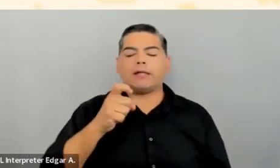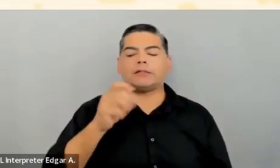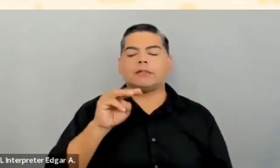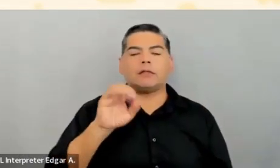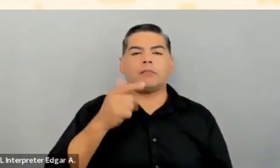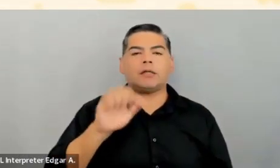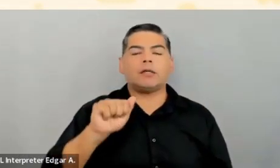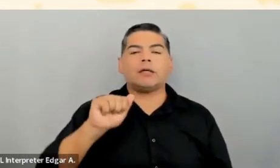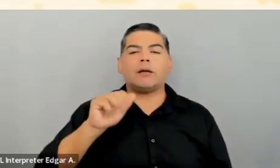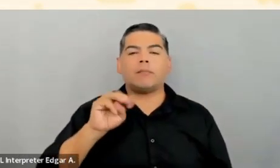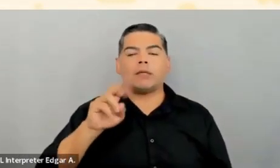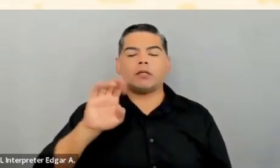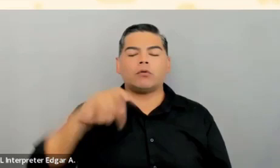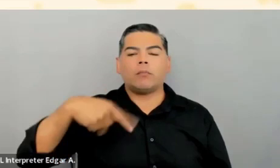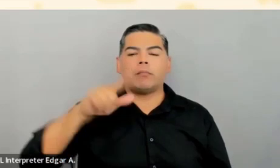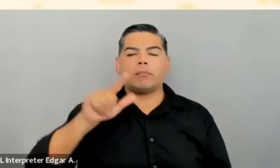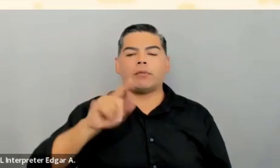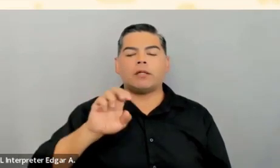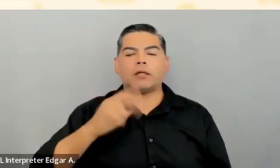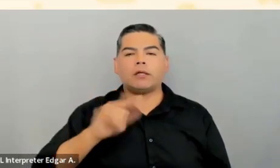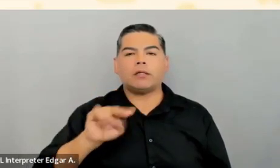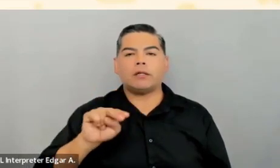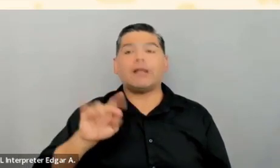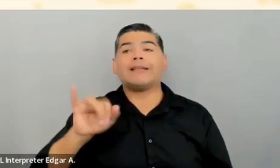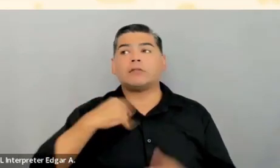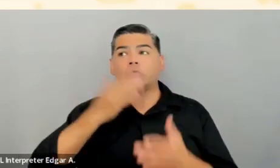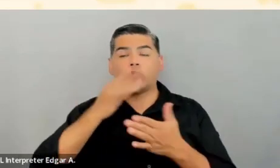as that has done pretty good job of improving menus.